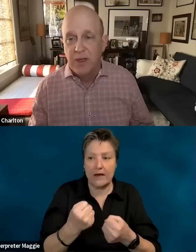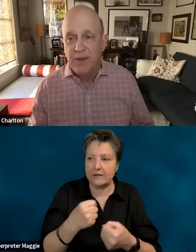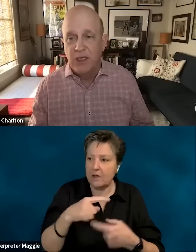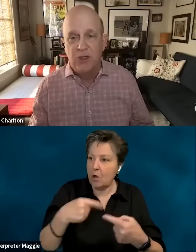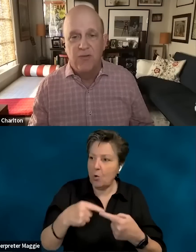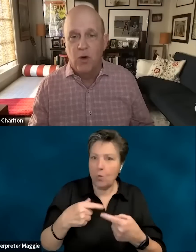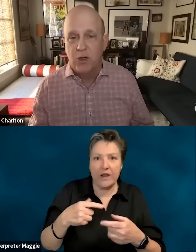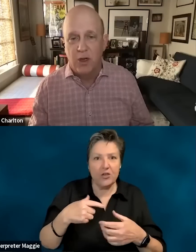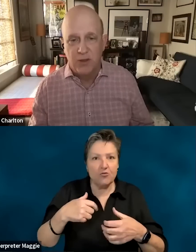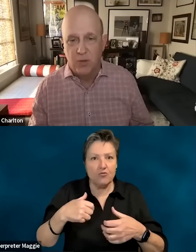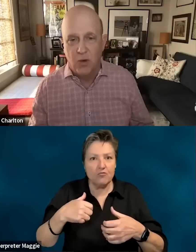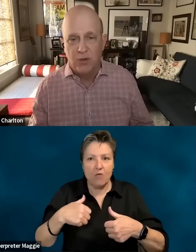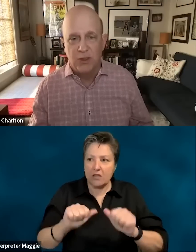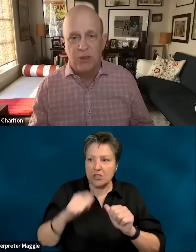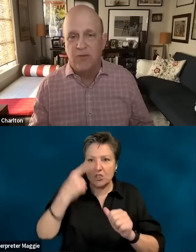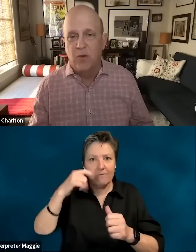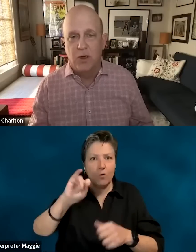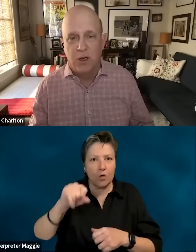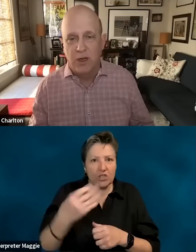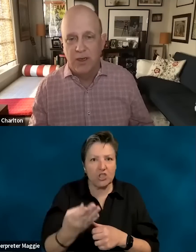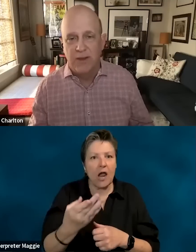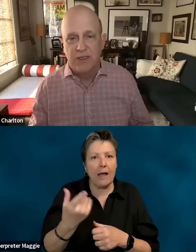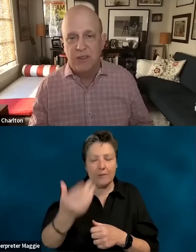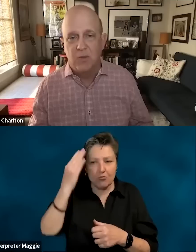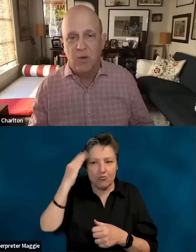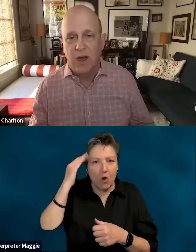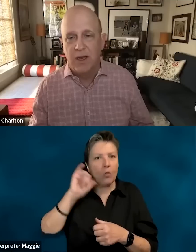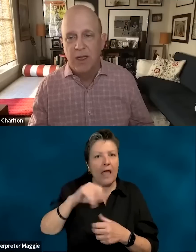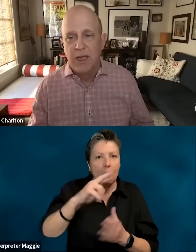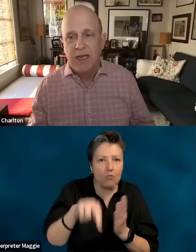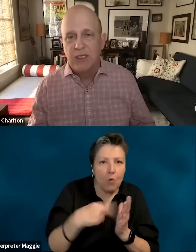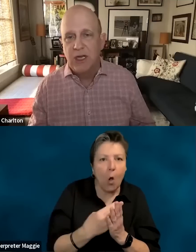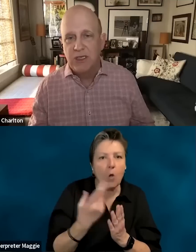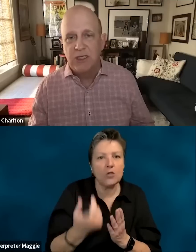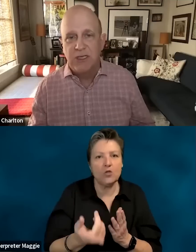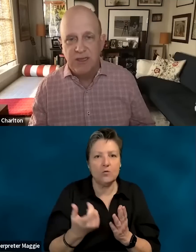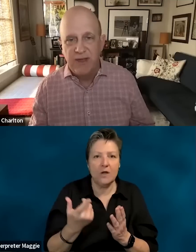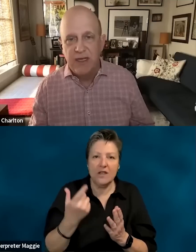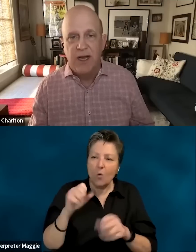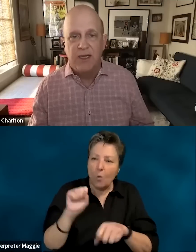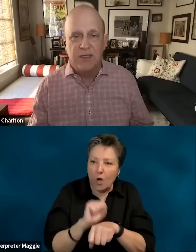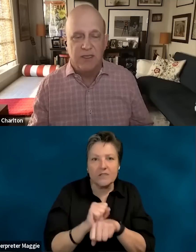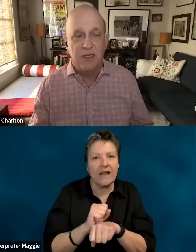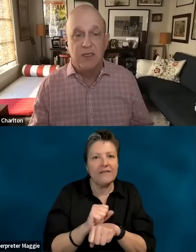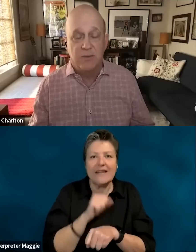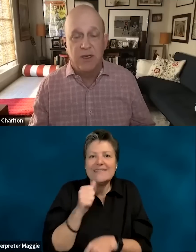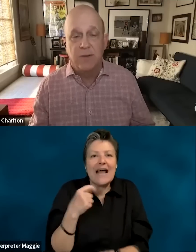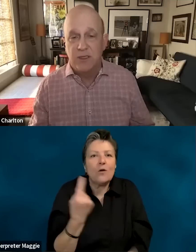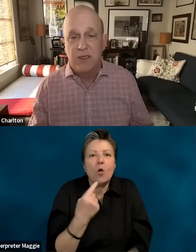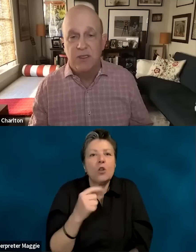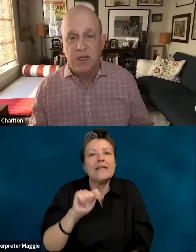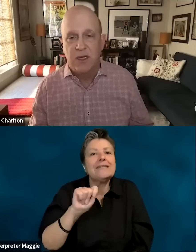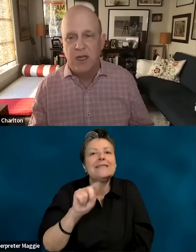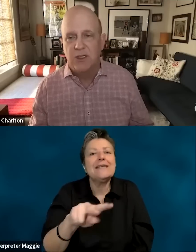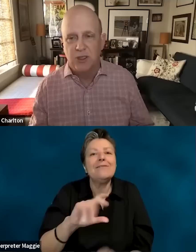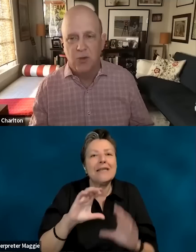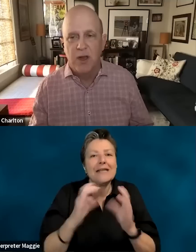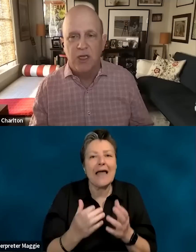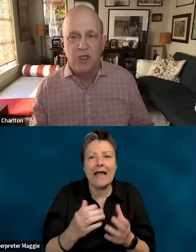because you've worked on these roles and you've worked on, and that's why, it's not just a TV class, sometimes a scene study class is great